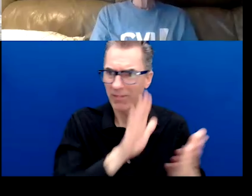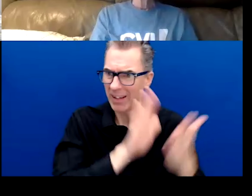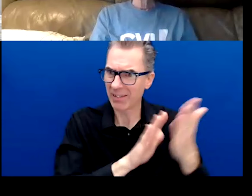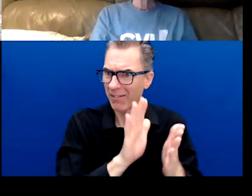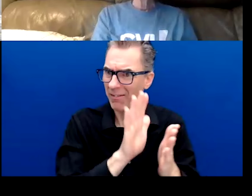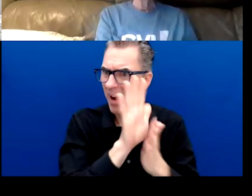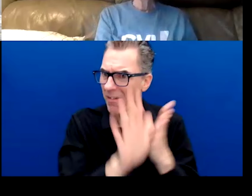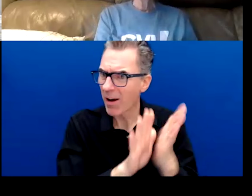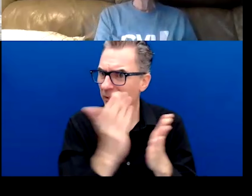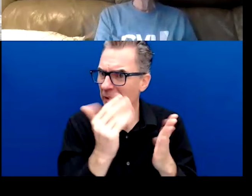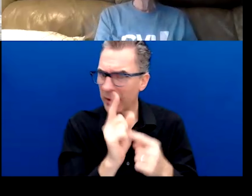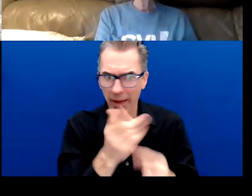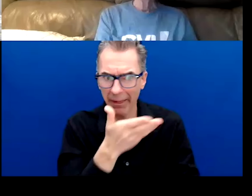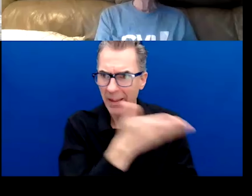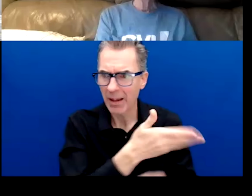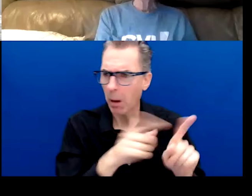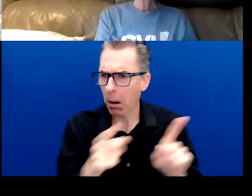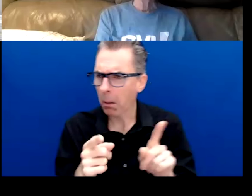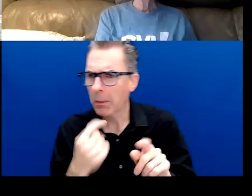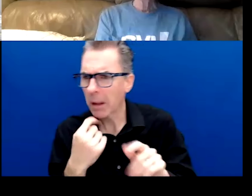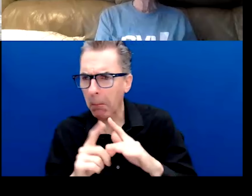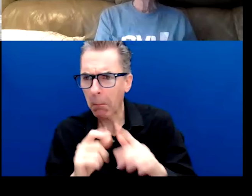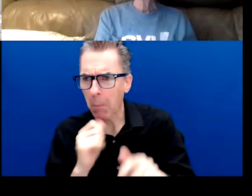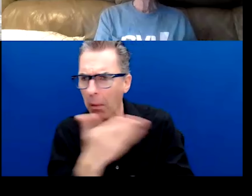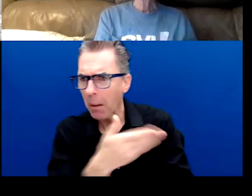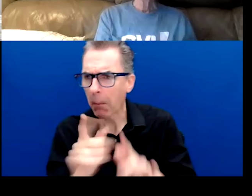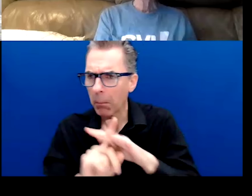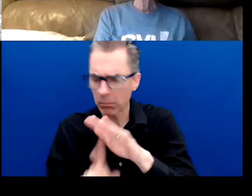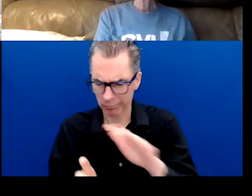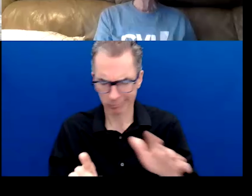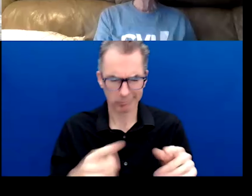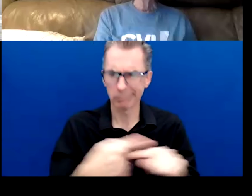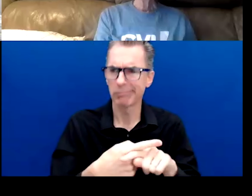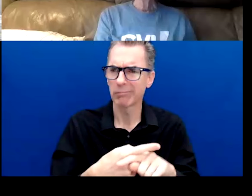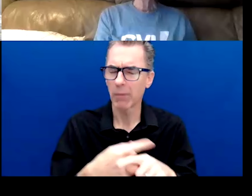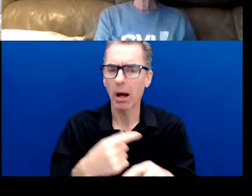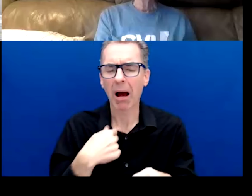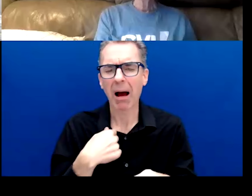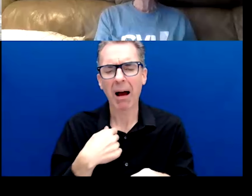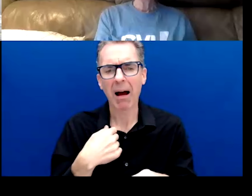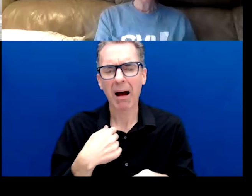For me, that's kind of hard. I could see 1 or 2, but I had a counselor